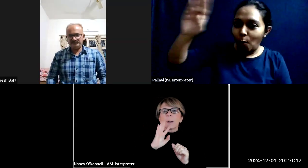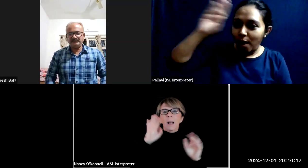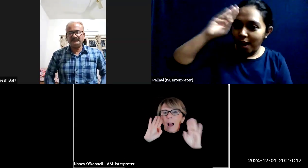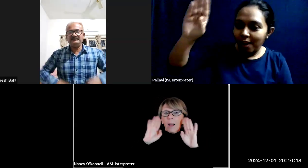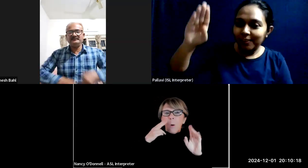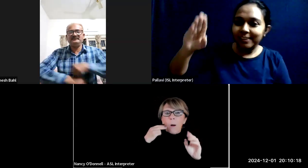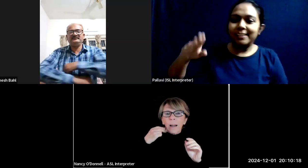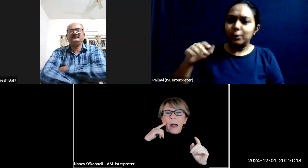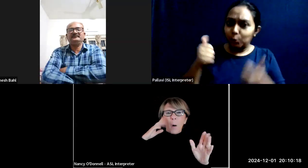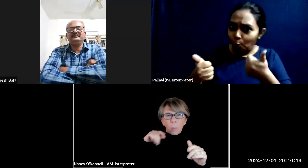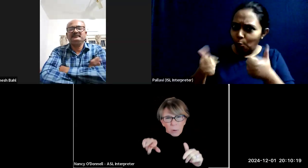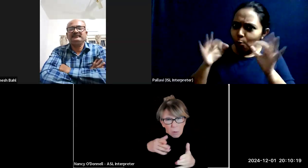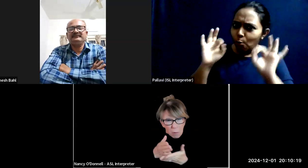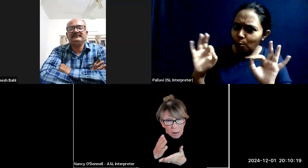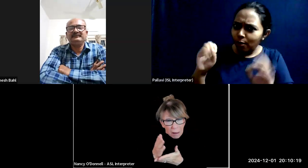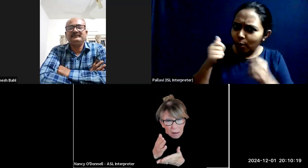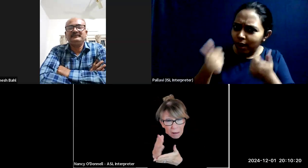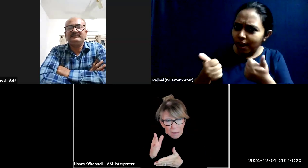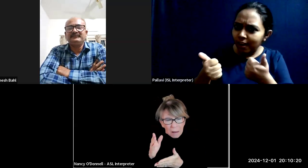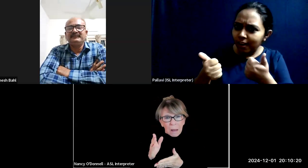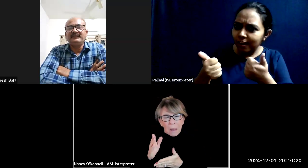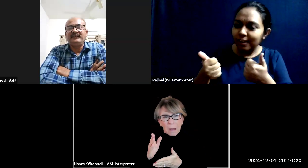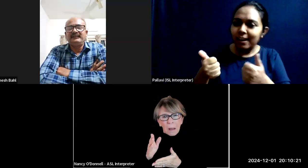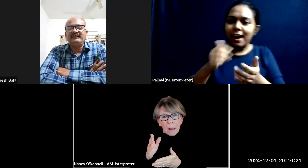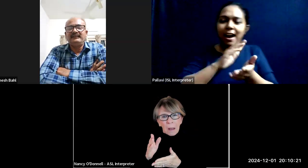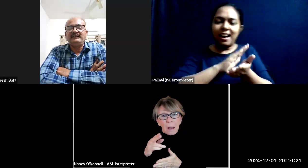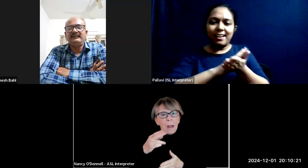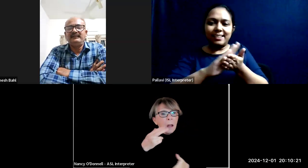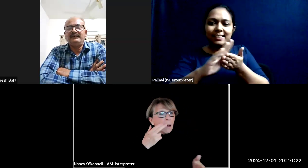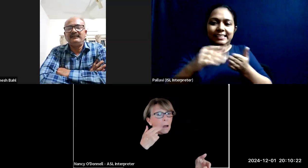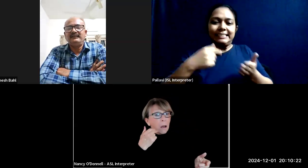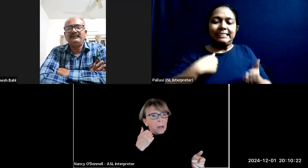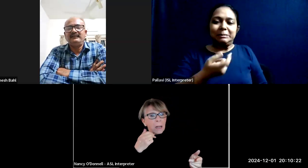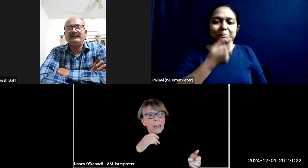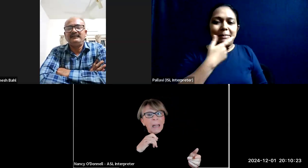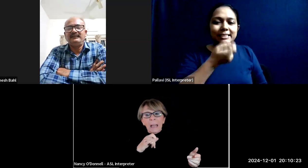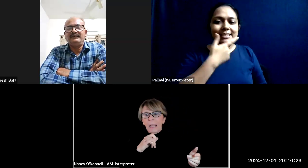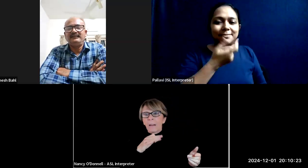[Hunny speaking] Actually. Running on medicines.